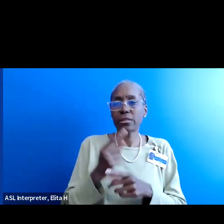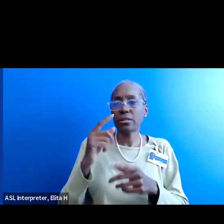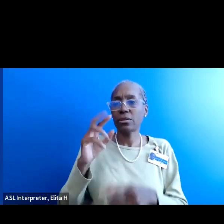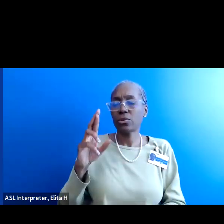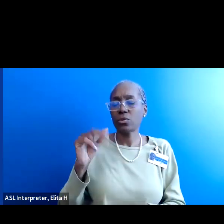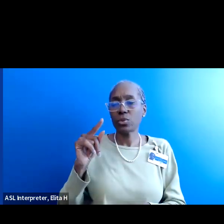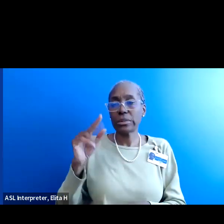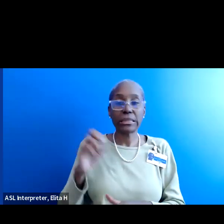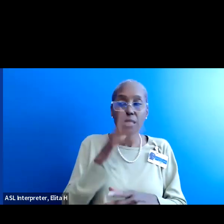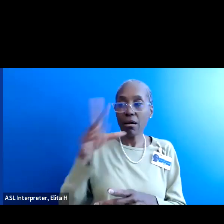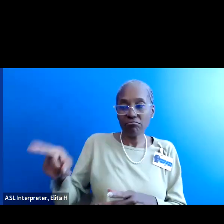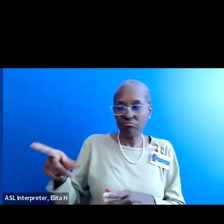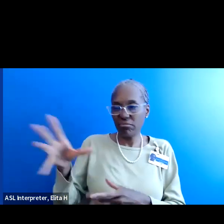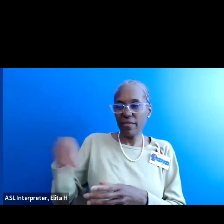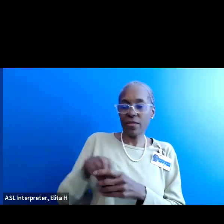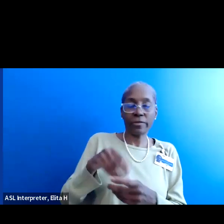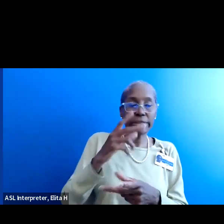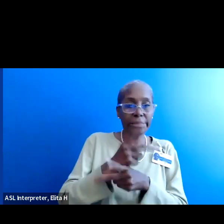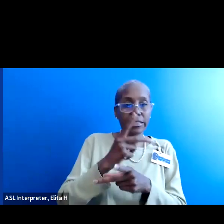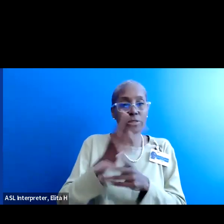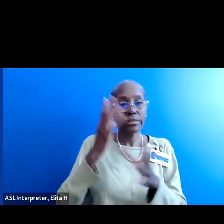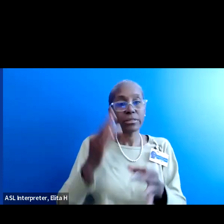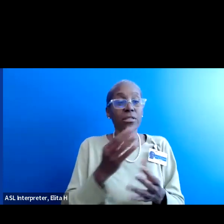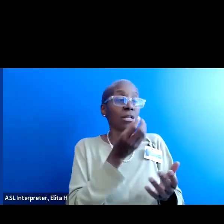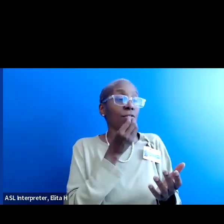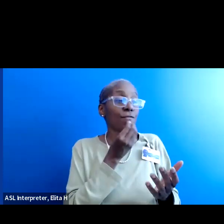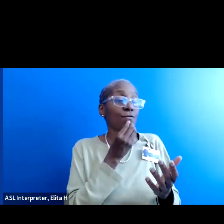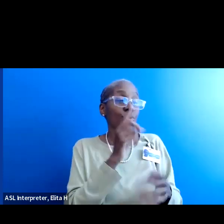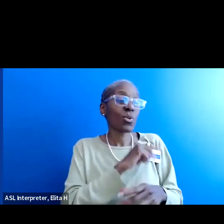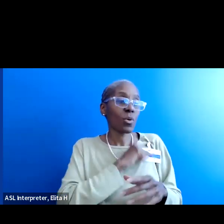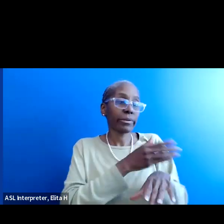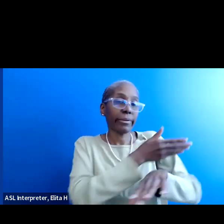The quality of food declines, so for example, there's fewer meal options.